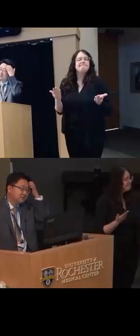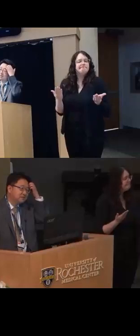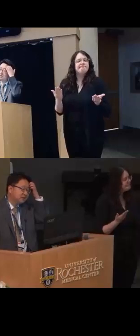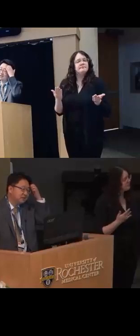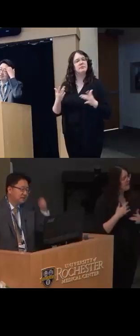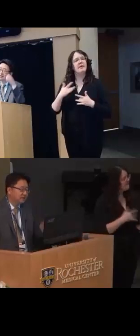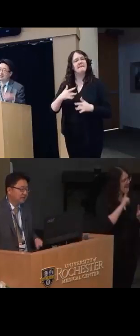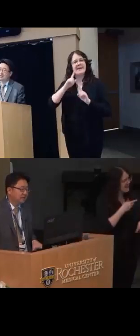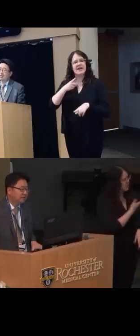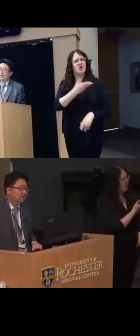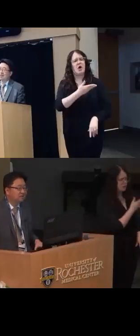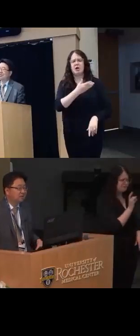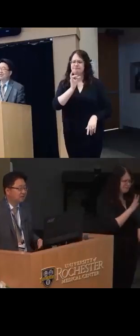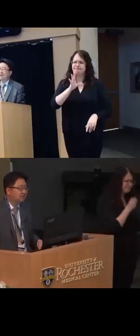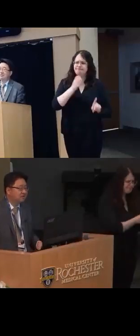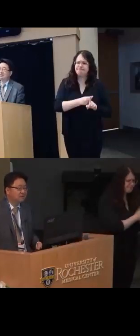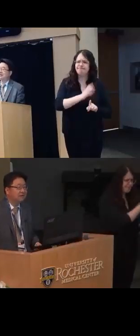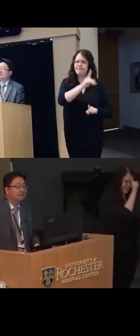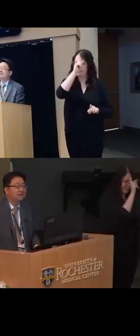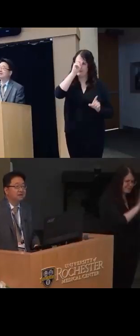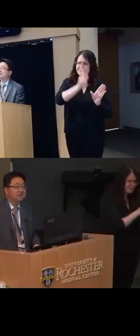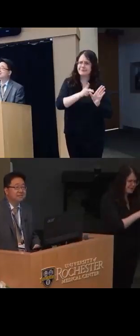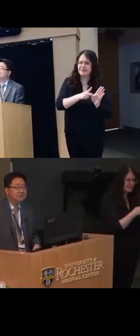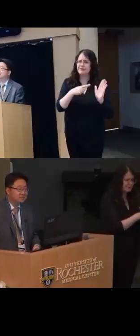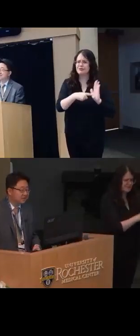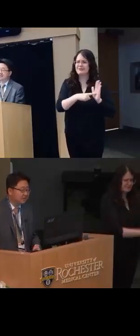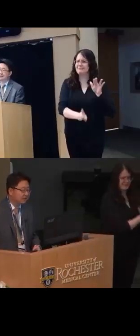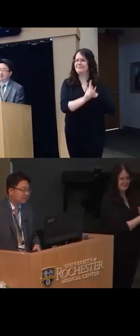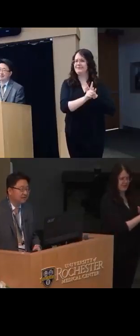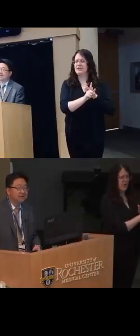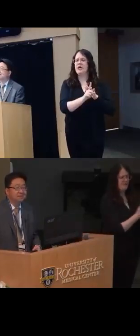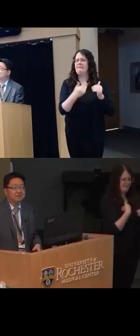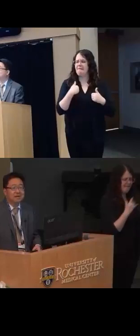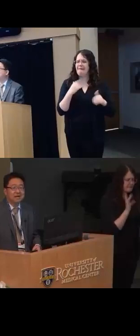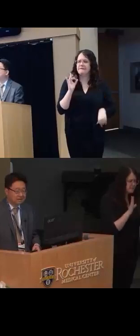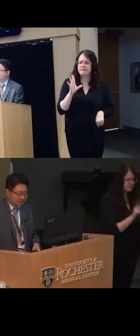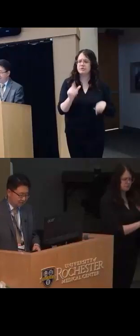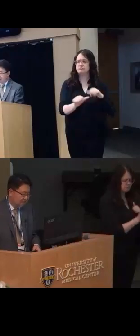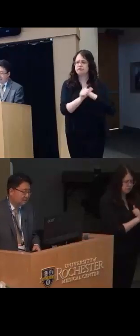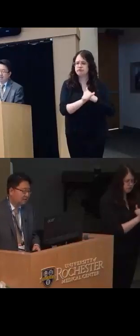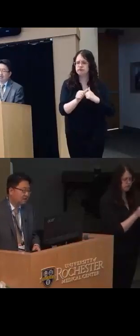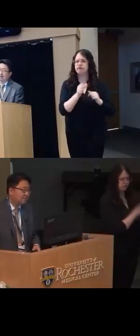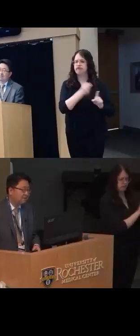symptoms and and an acute and threatening symptoms in their life but in reality they